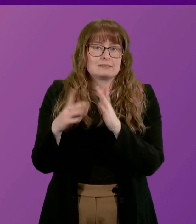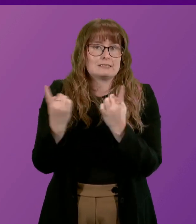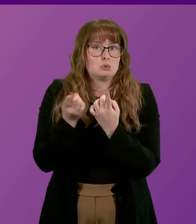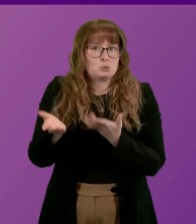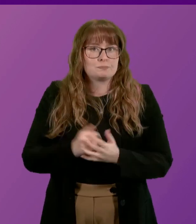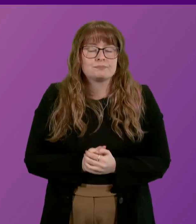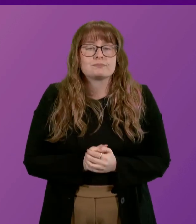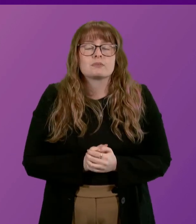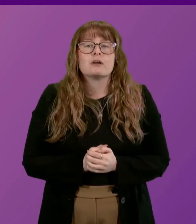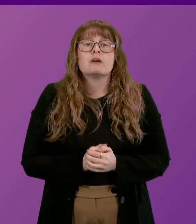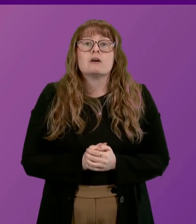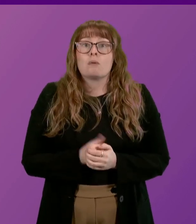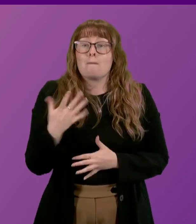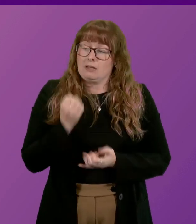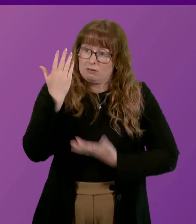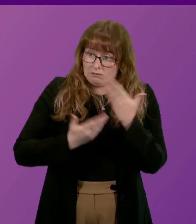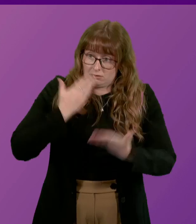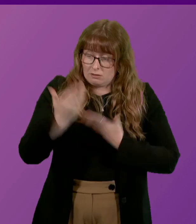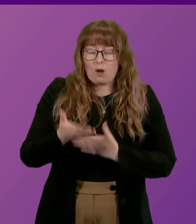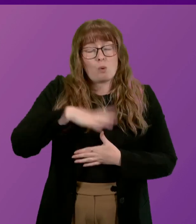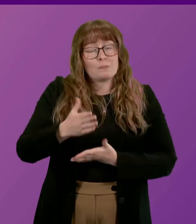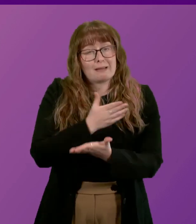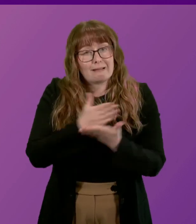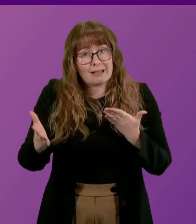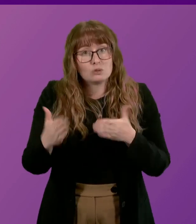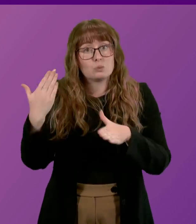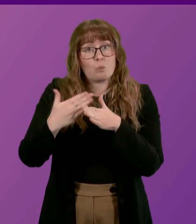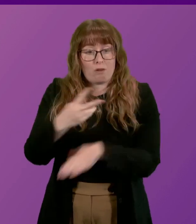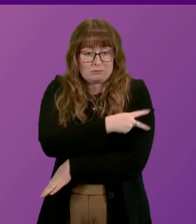Having said all that, I want to make it clear to the Alexander Dennis workforce and